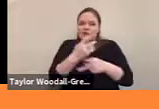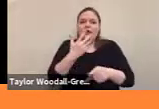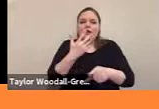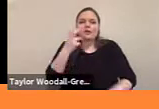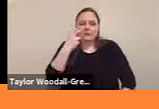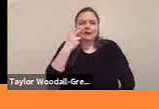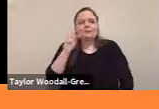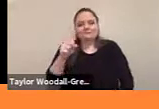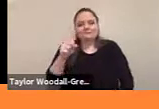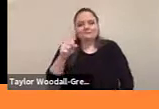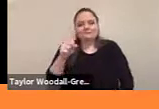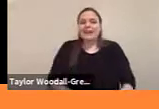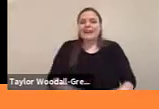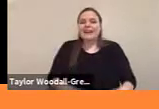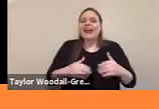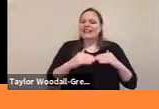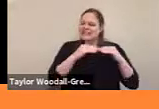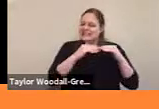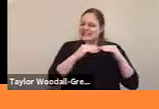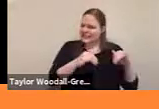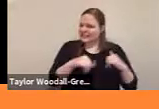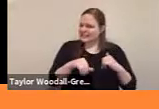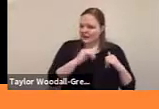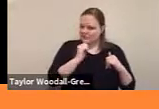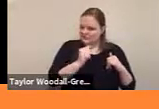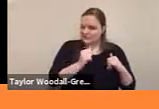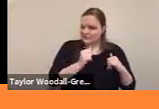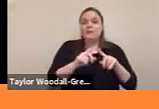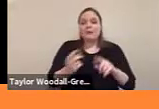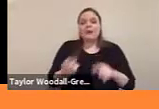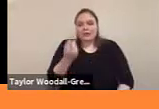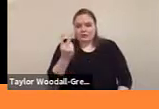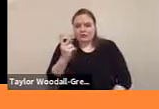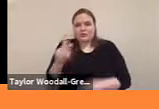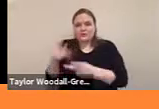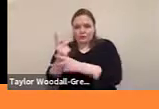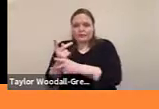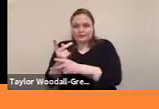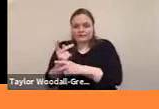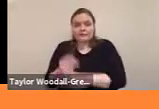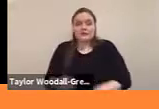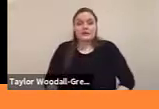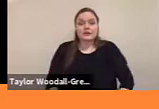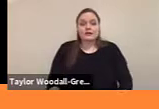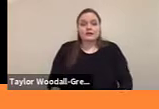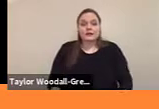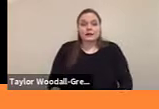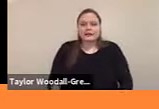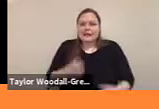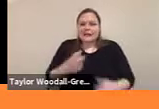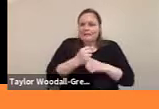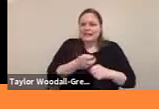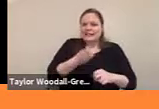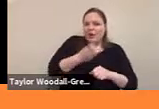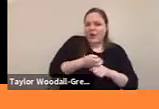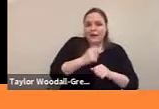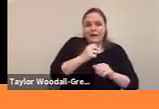Now it's less common and there are two form. They make it hard or impossible to tell the difference between blue and green.